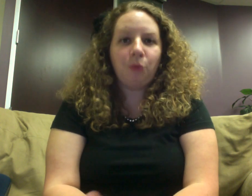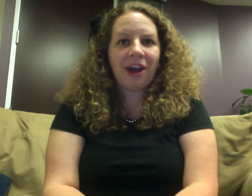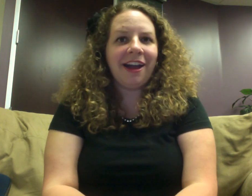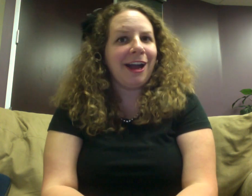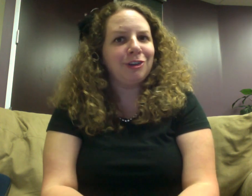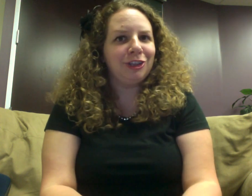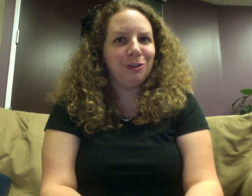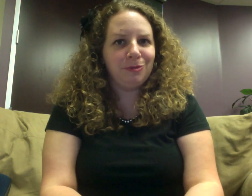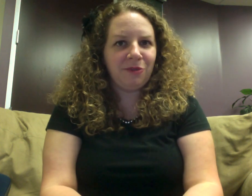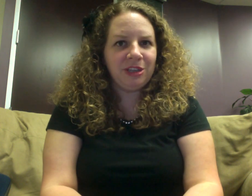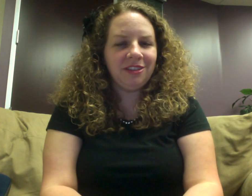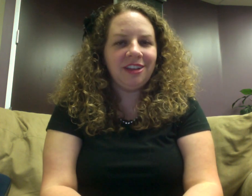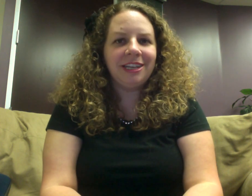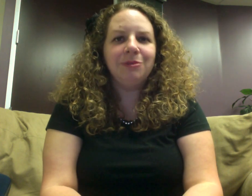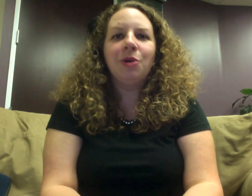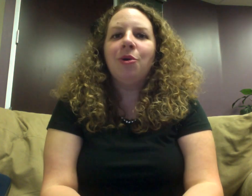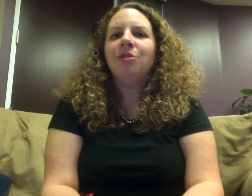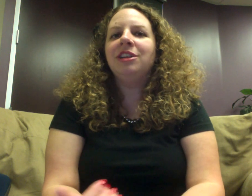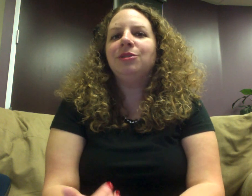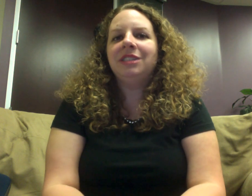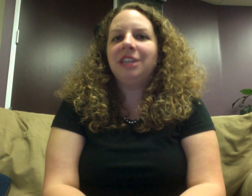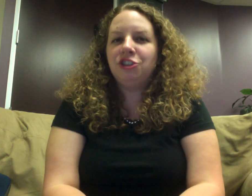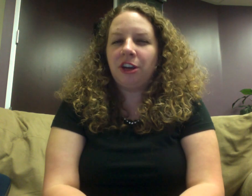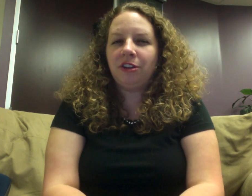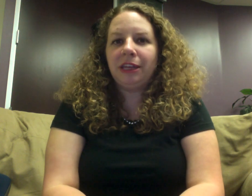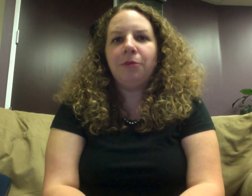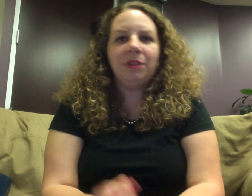why I actually use my voice a lot of times or that you'll see I generally, what they